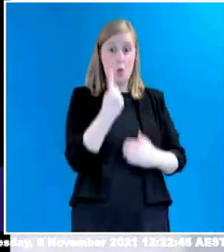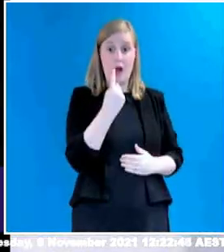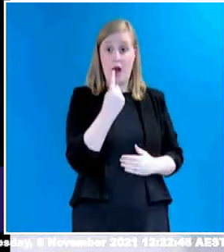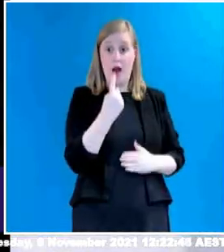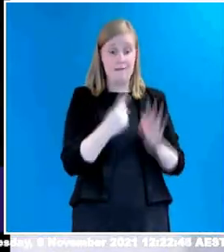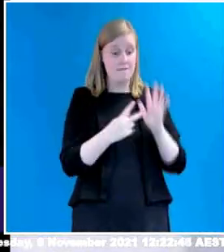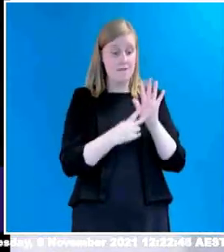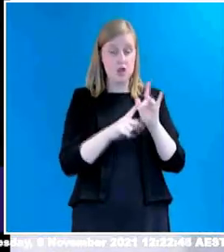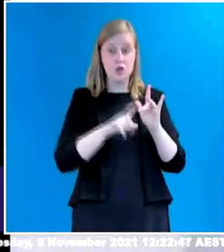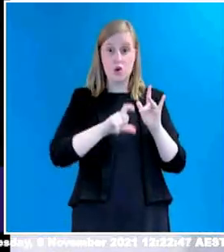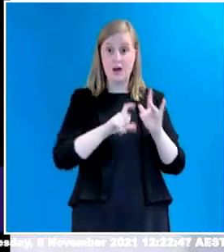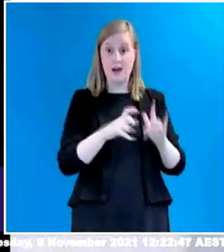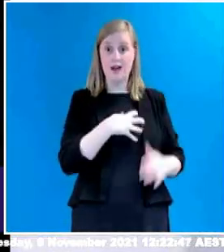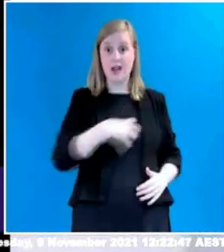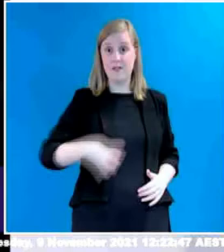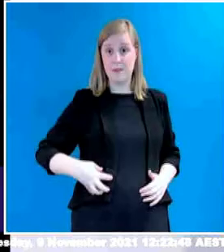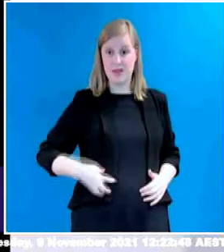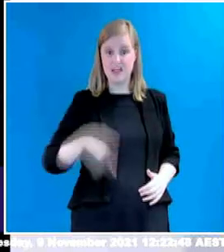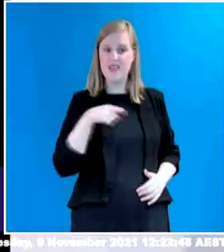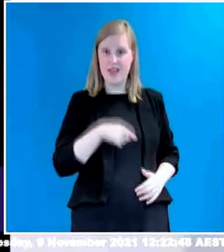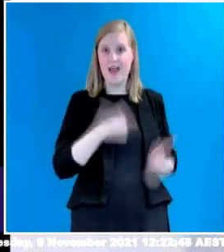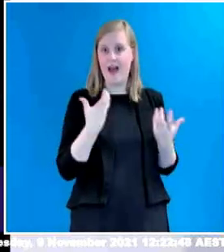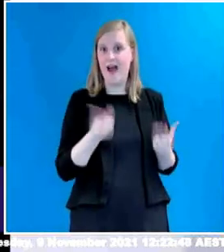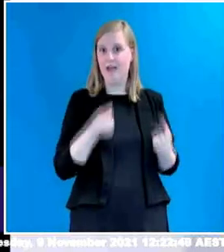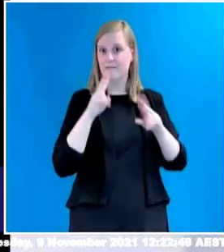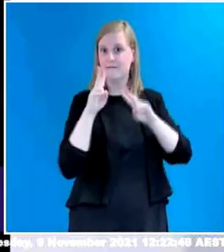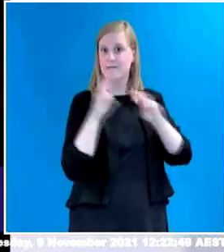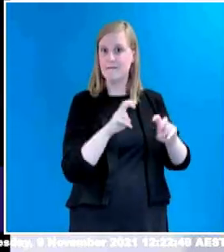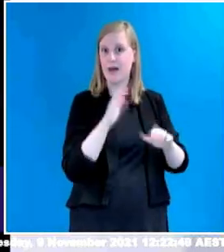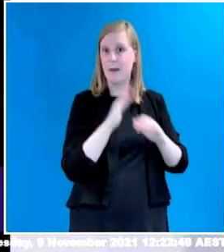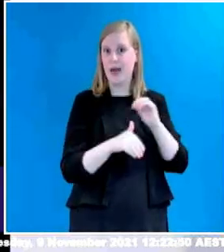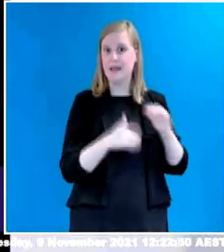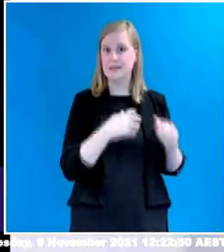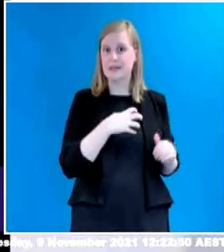leadership and improving the number of disabled people being appointed to